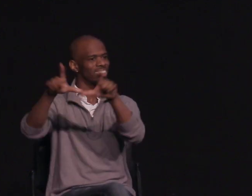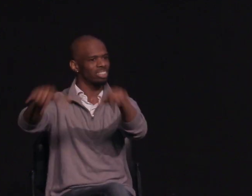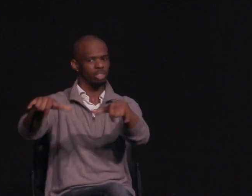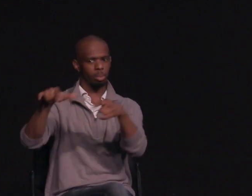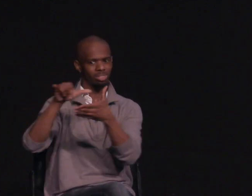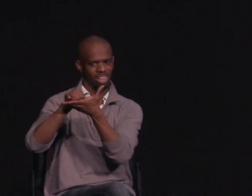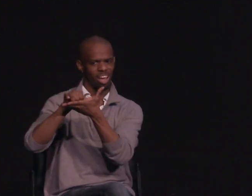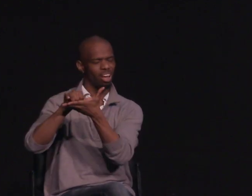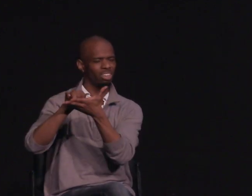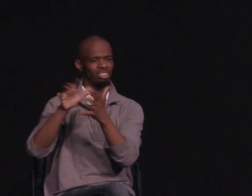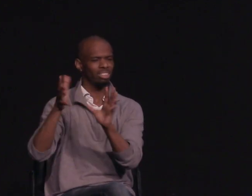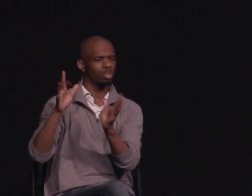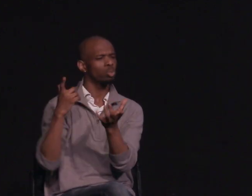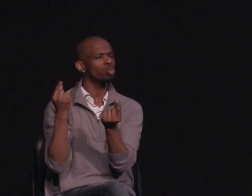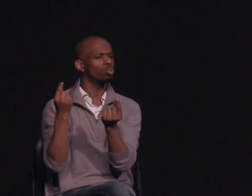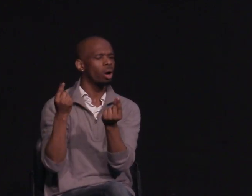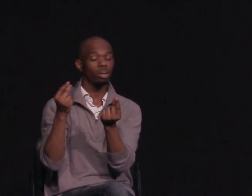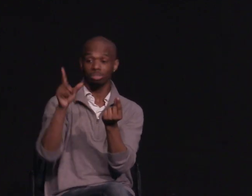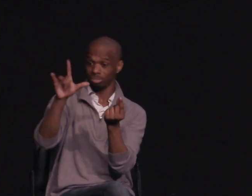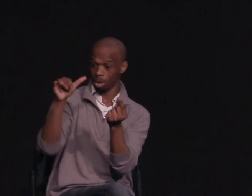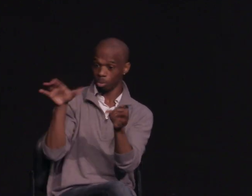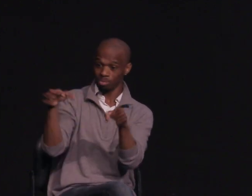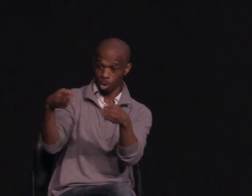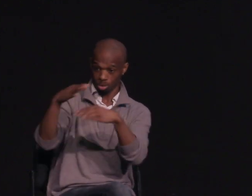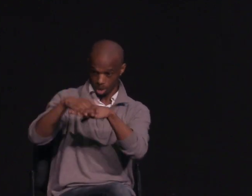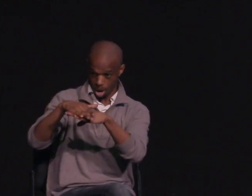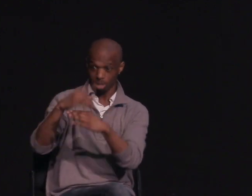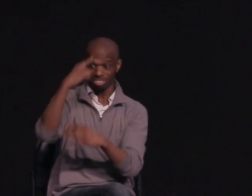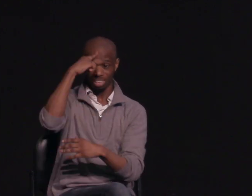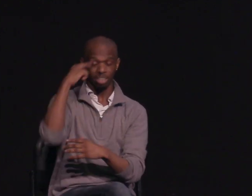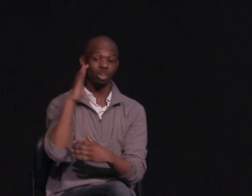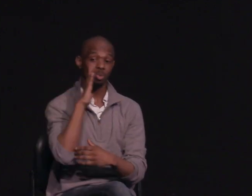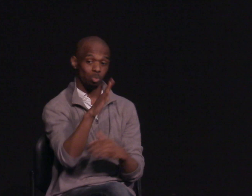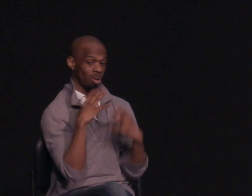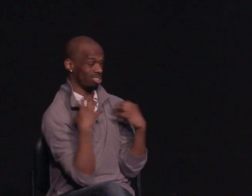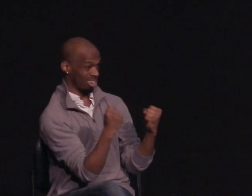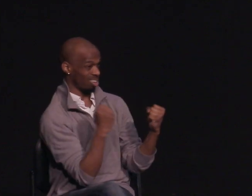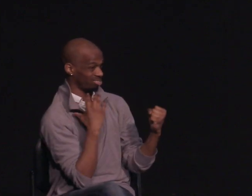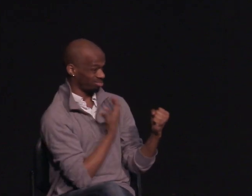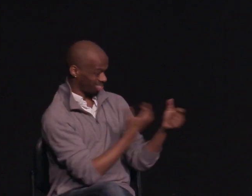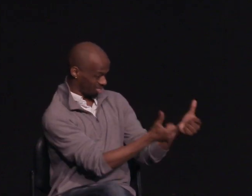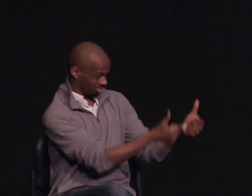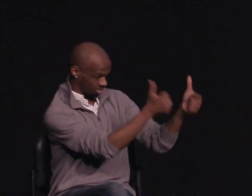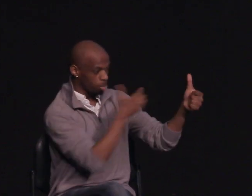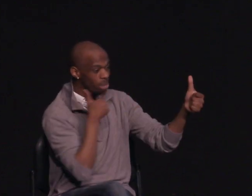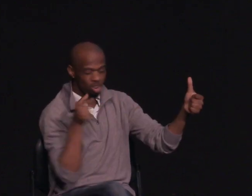masking symptoms oftentimes, and so I started the practice of doing all this canning, pickling,